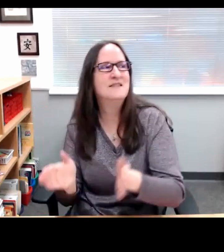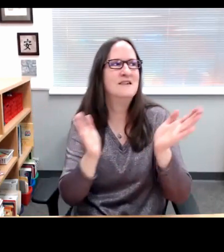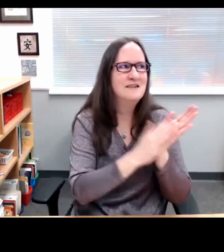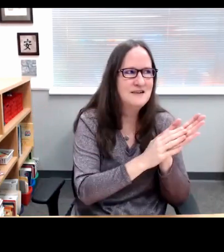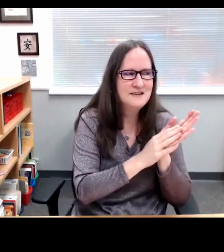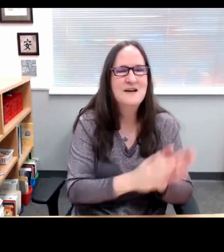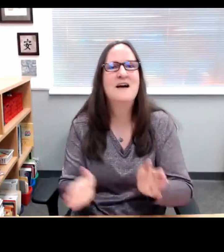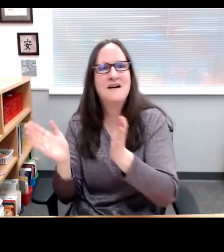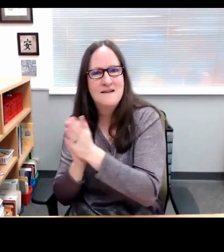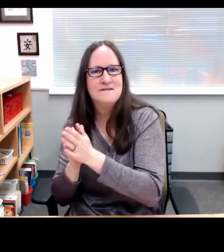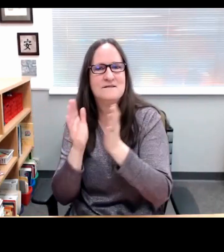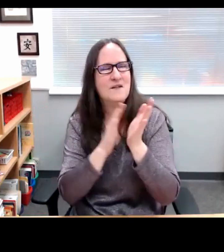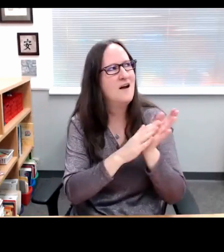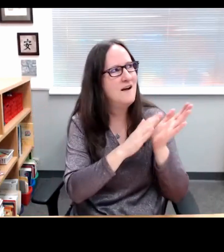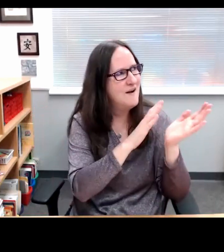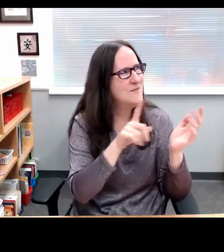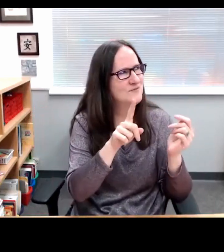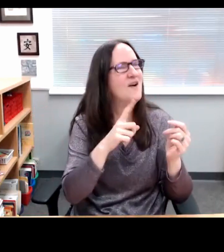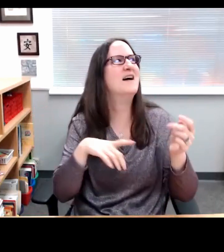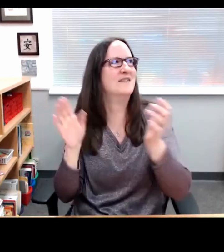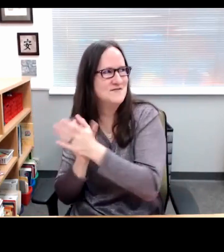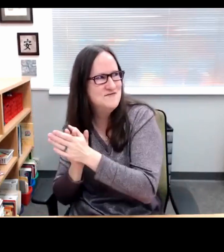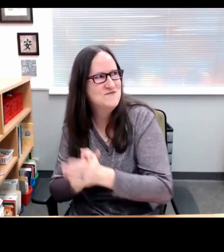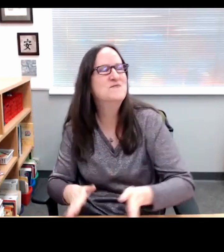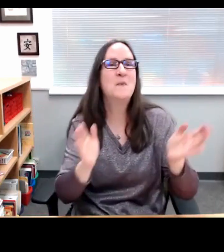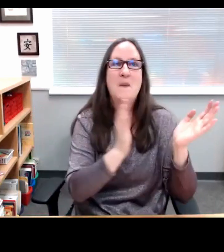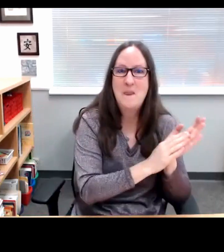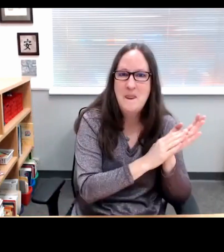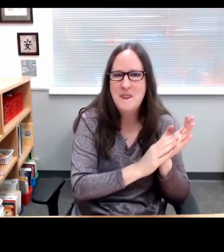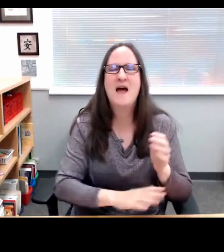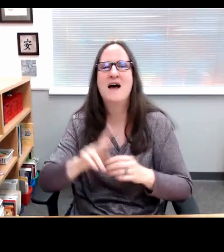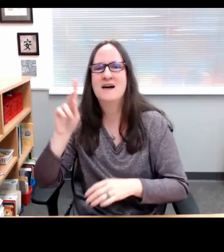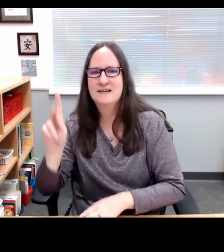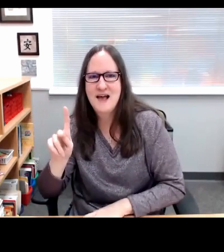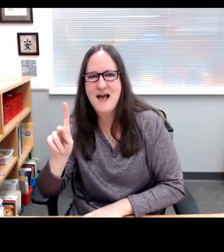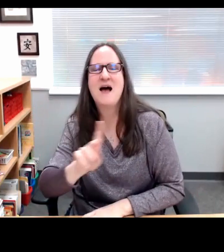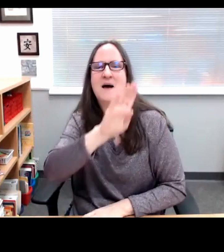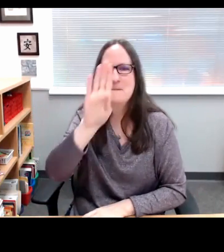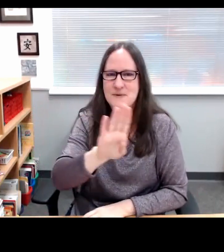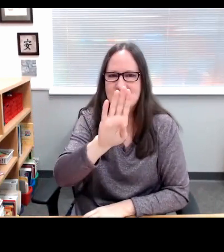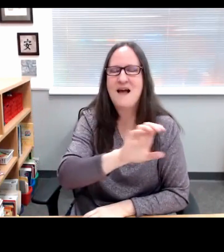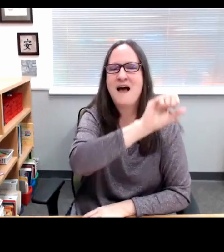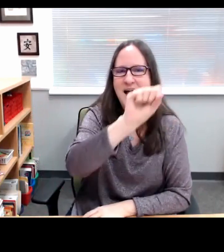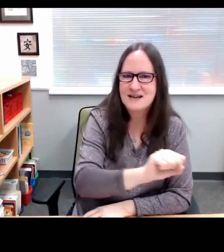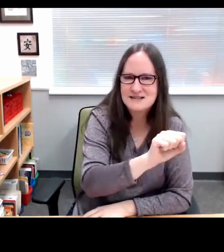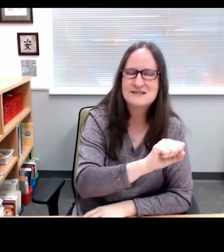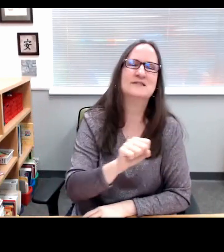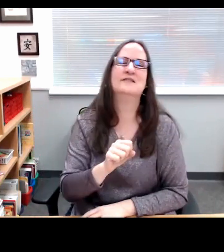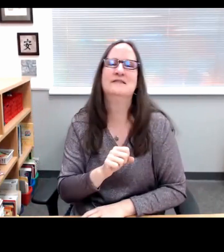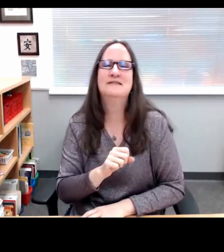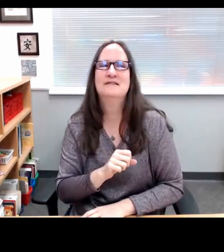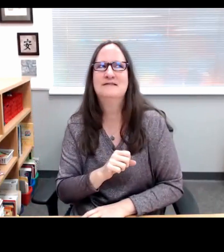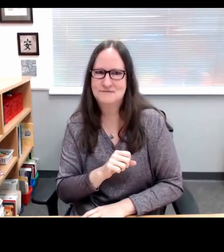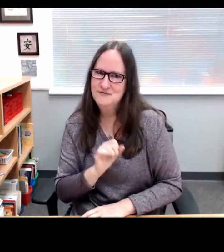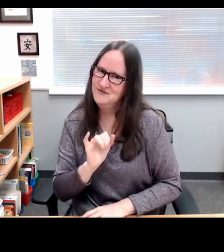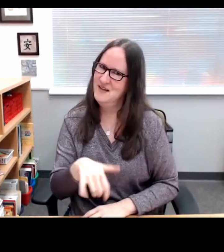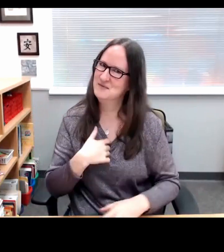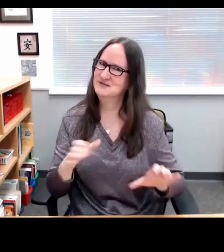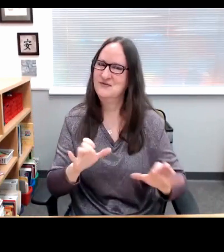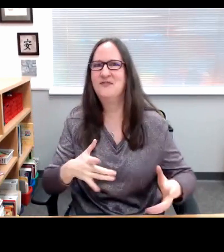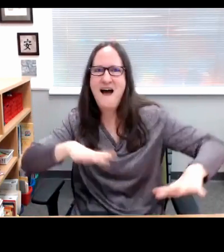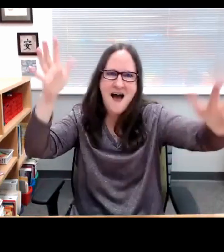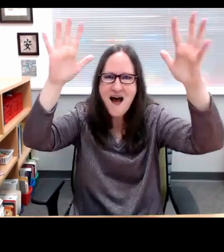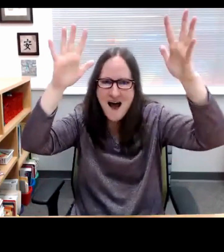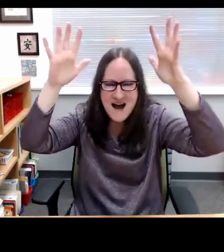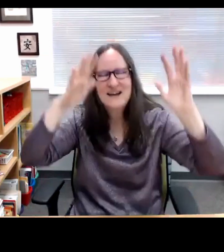And so back to the chant. Clap, clap, K B S.